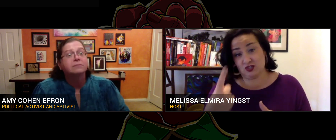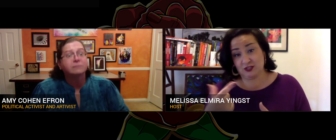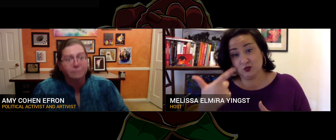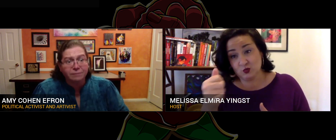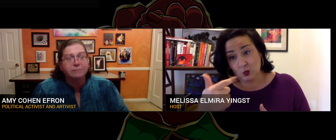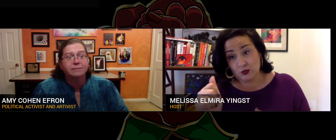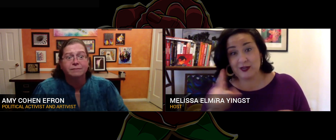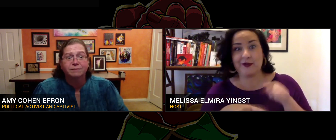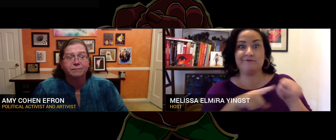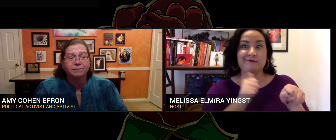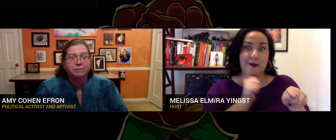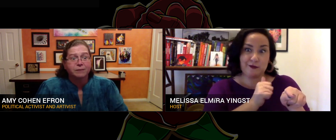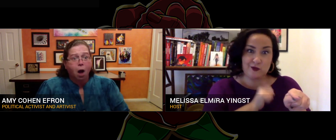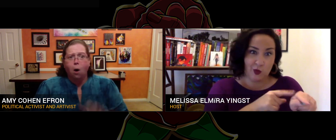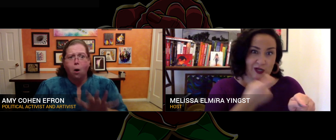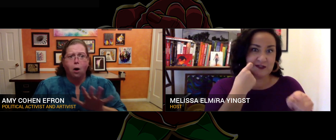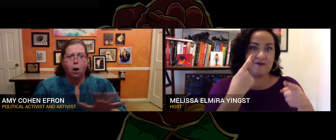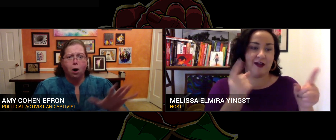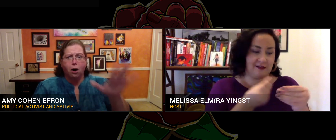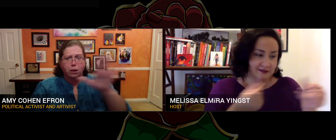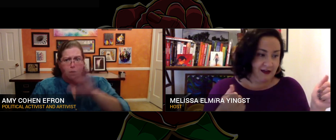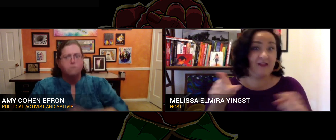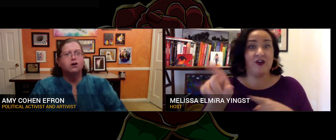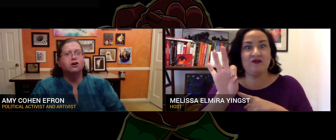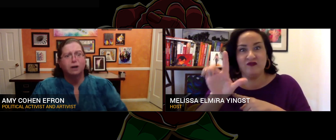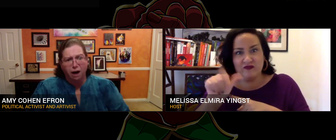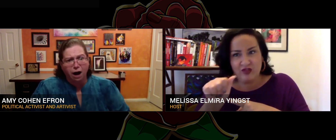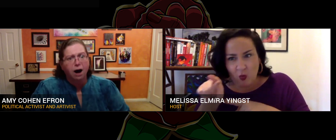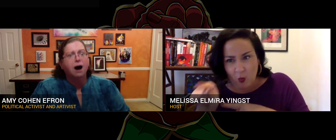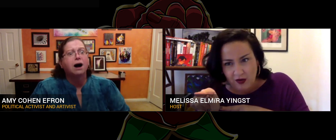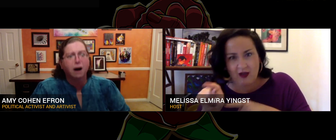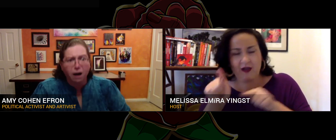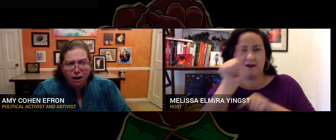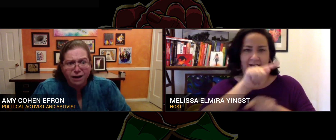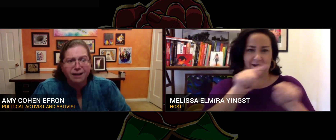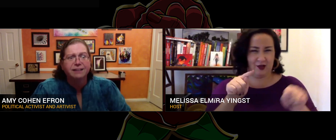like Georgia, Arizona just finally solved that and Florida.